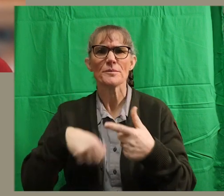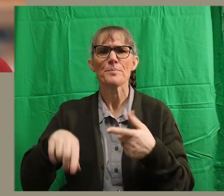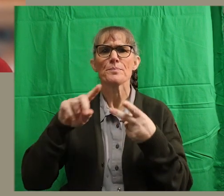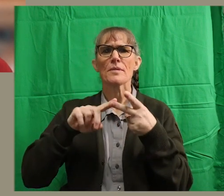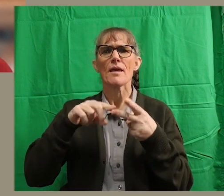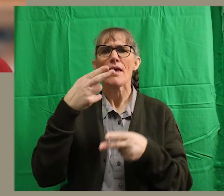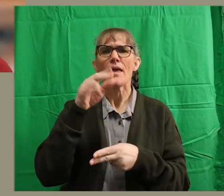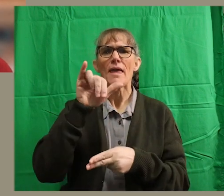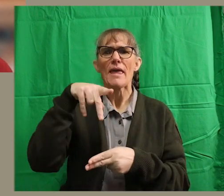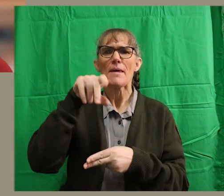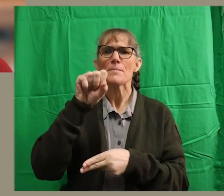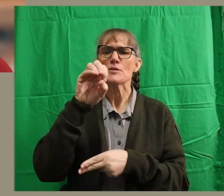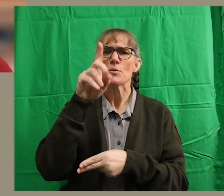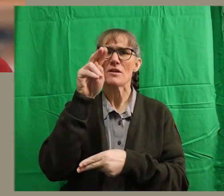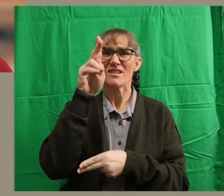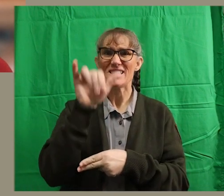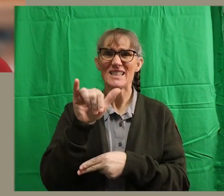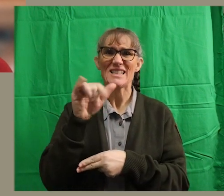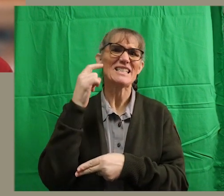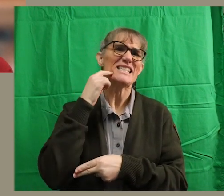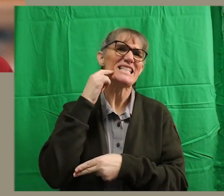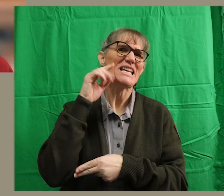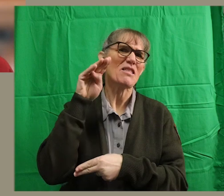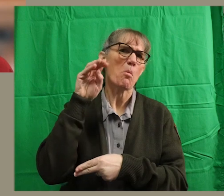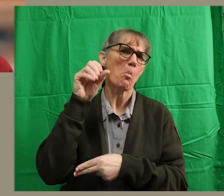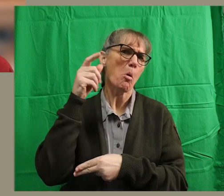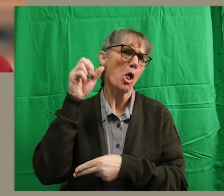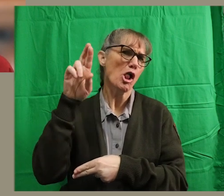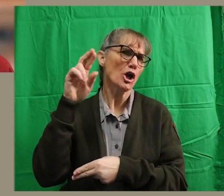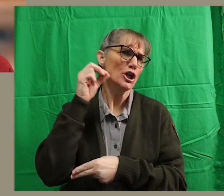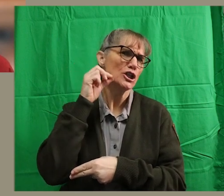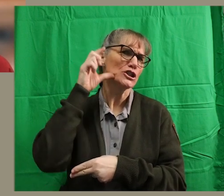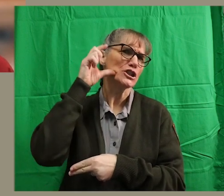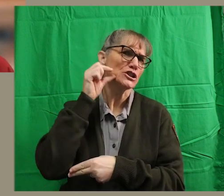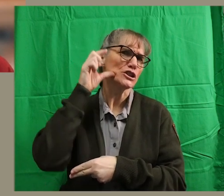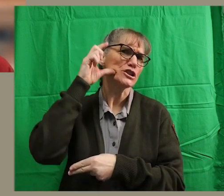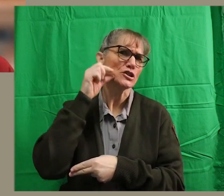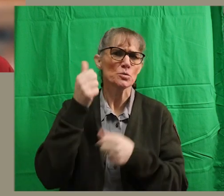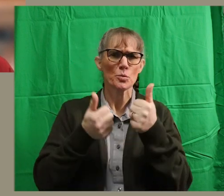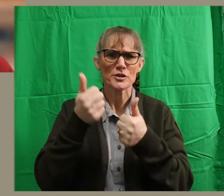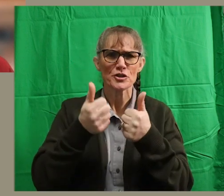measurement of how high-crowned the cheek teeth are, which are...refer to the molars. This image